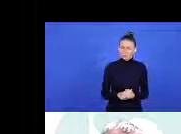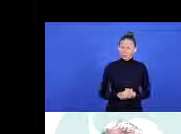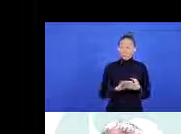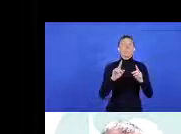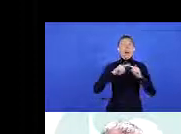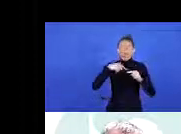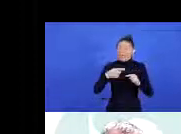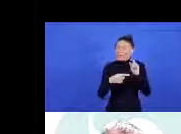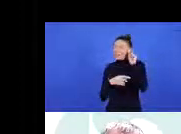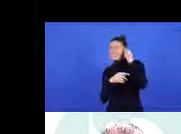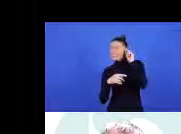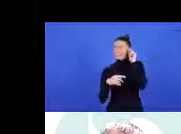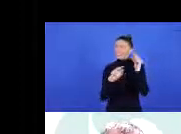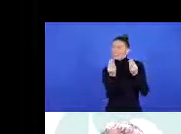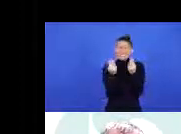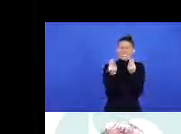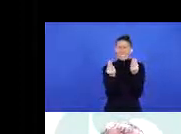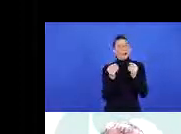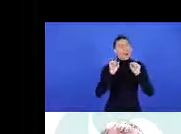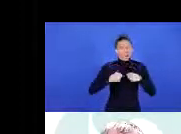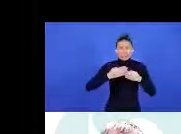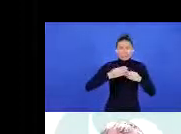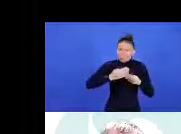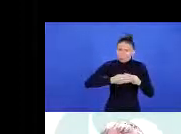we don't have in fact limits about that. You can have so many